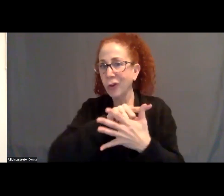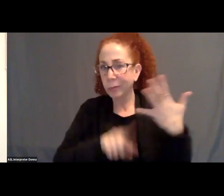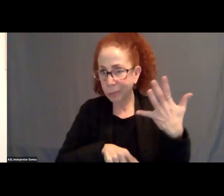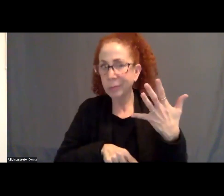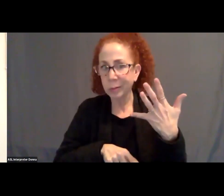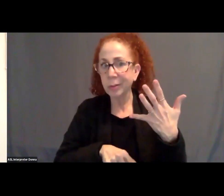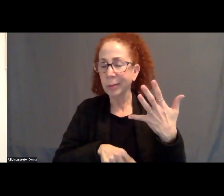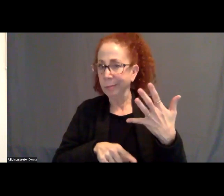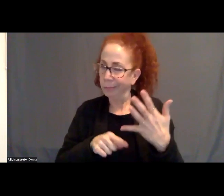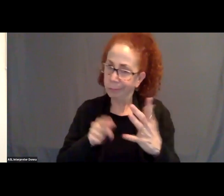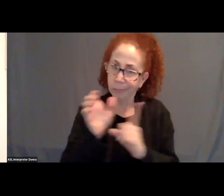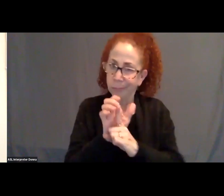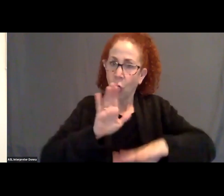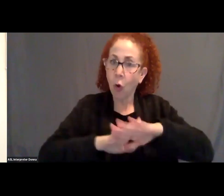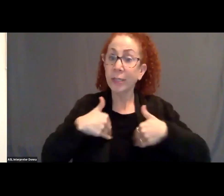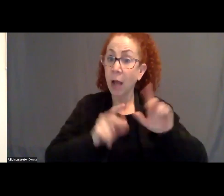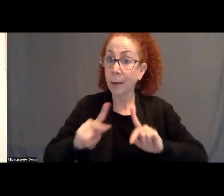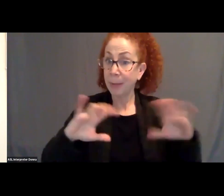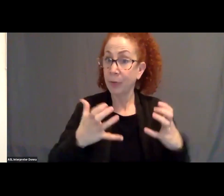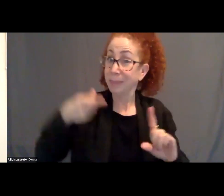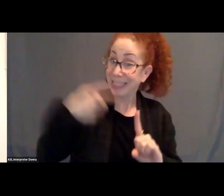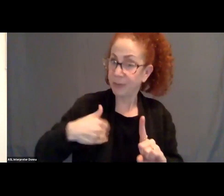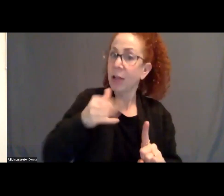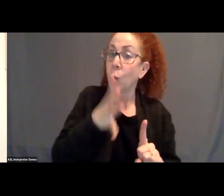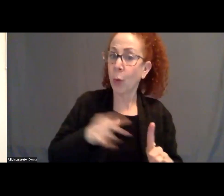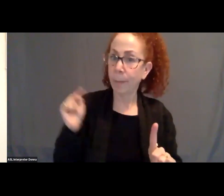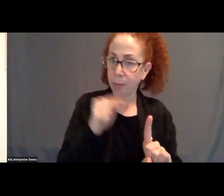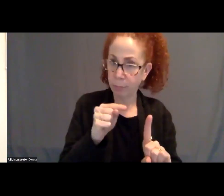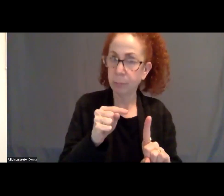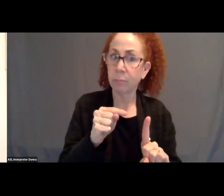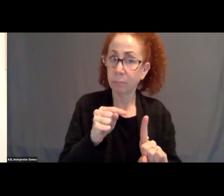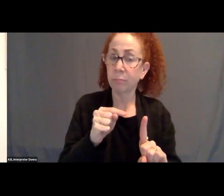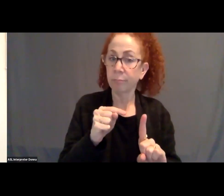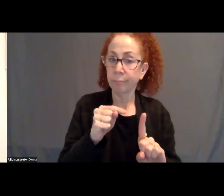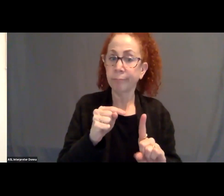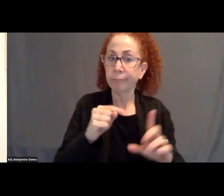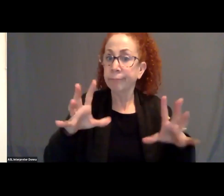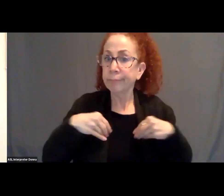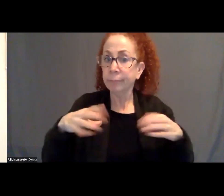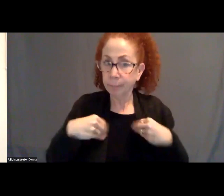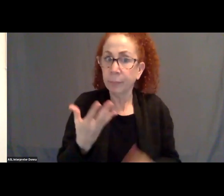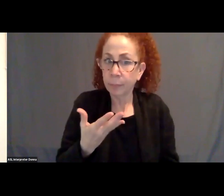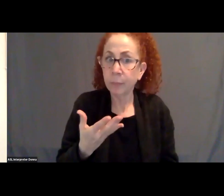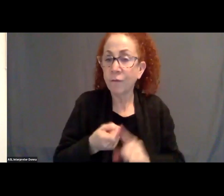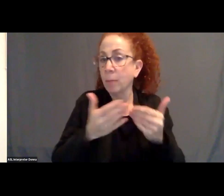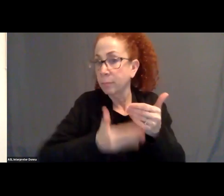on young people, particularly young women, were accommodated by ascendant colonial authorities.